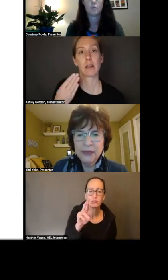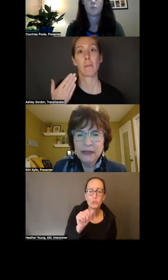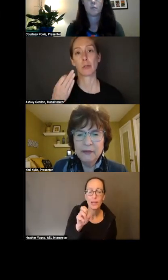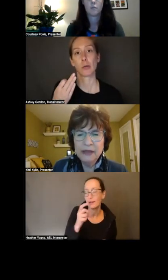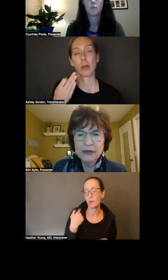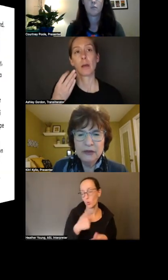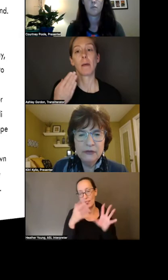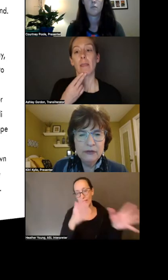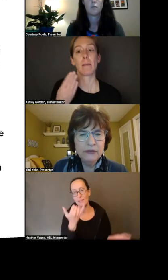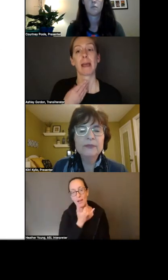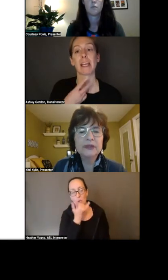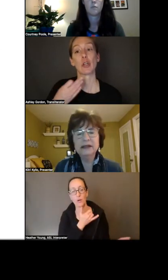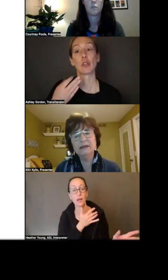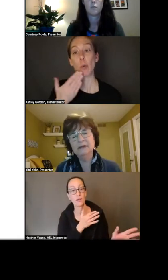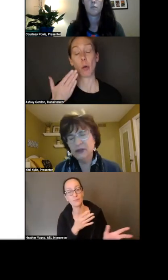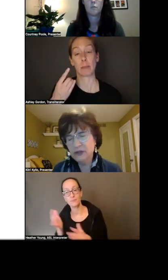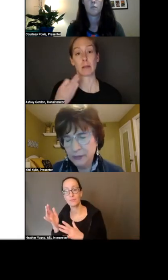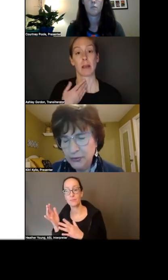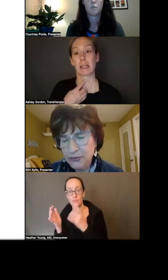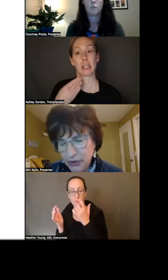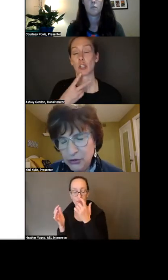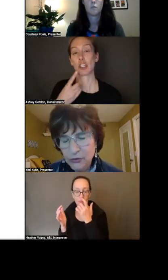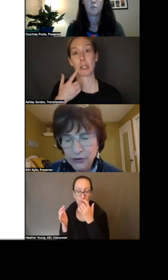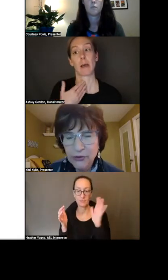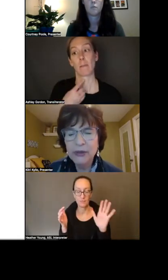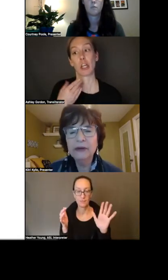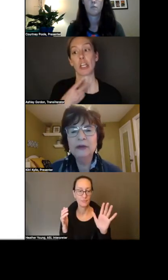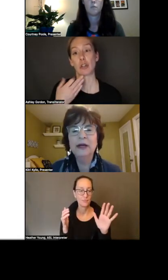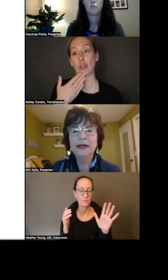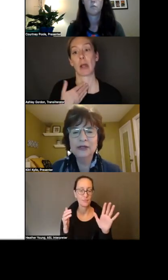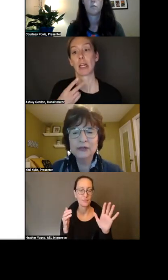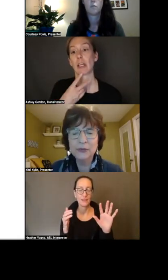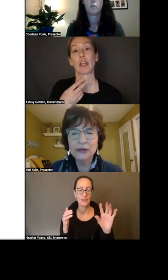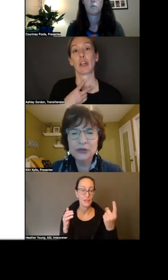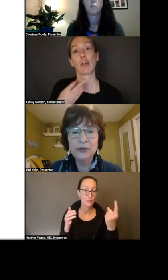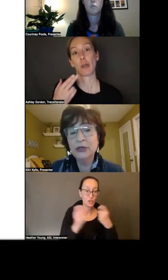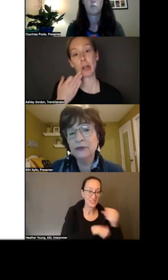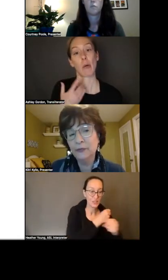Whoops, usually I put year two and year three but I just wanted to show you year four